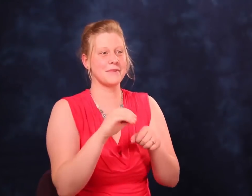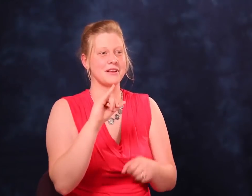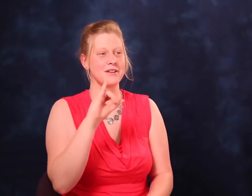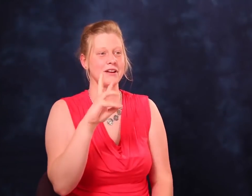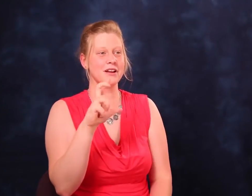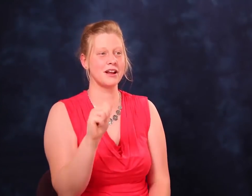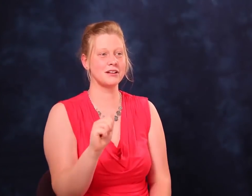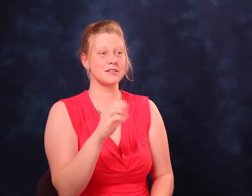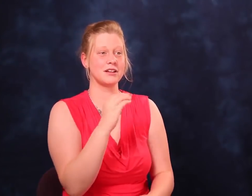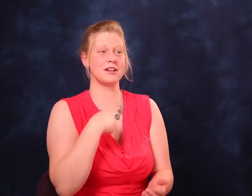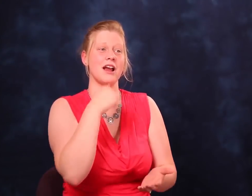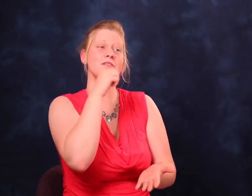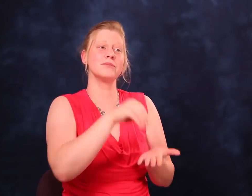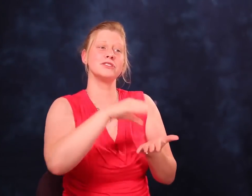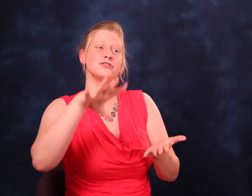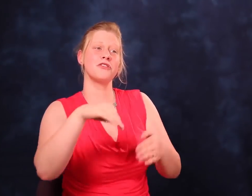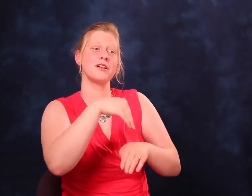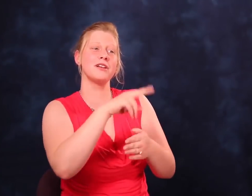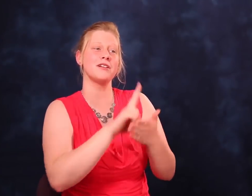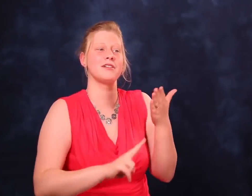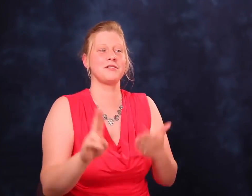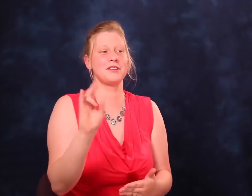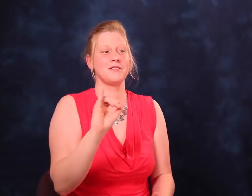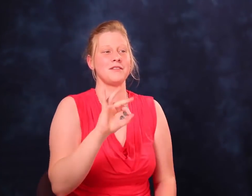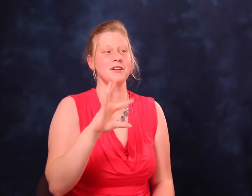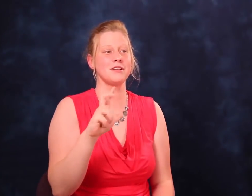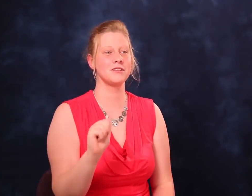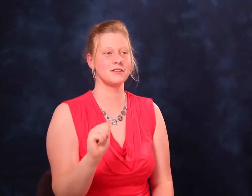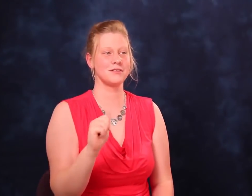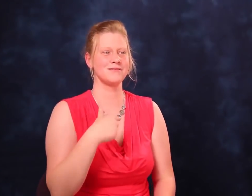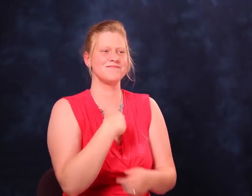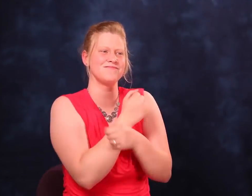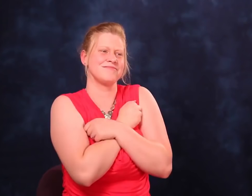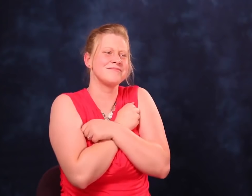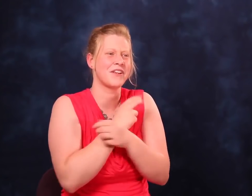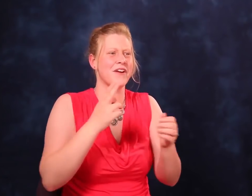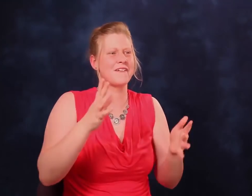I grew up in Iowa and I'm a student at the University of Iowa.